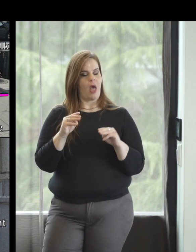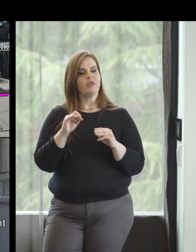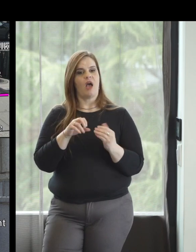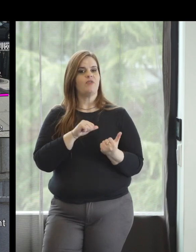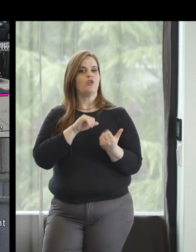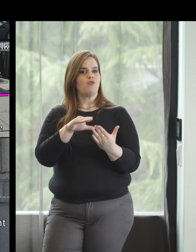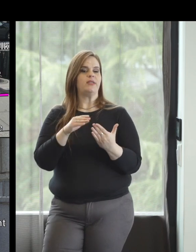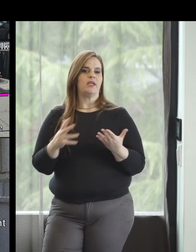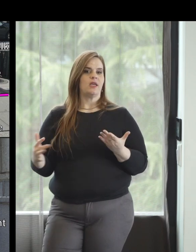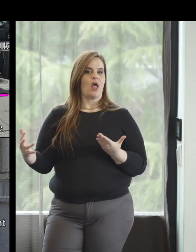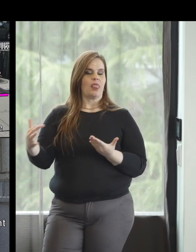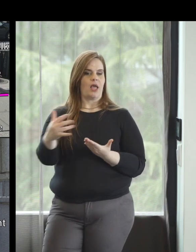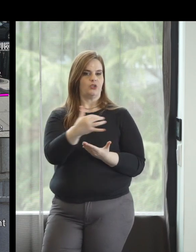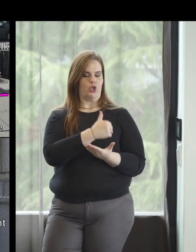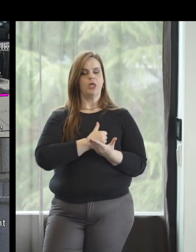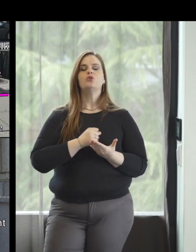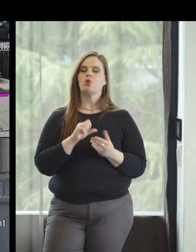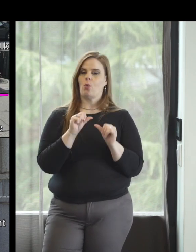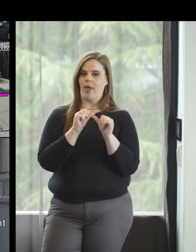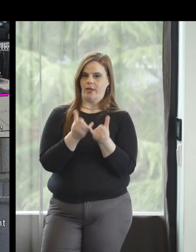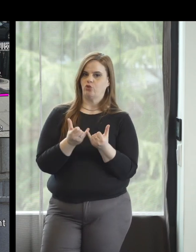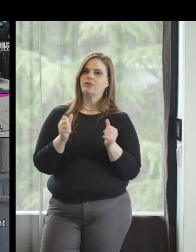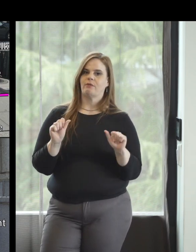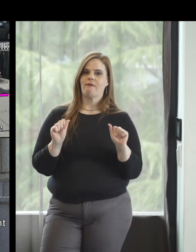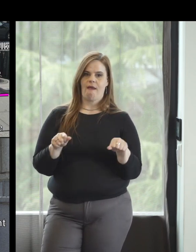the collections so that agencies are able to at least